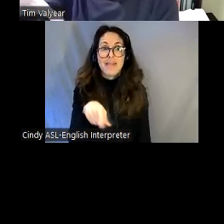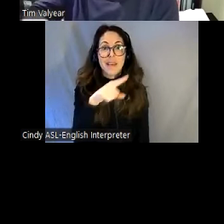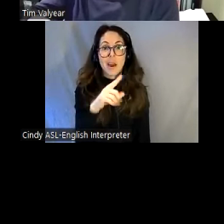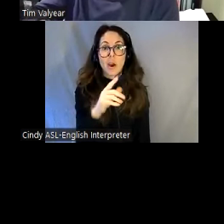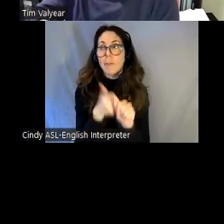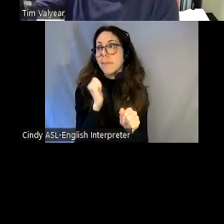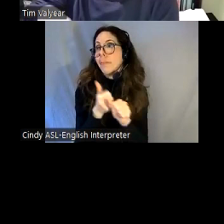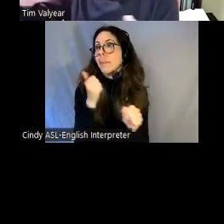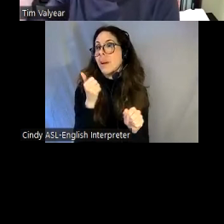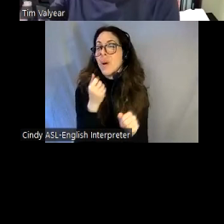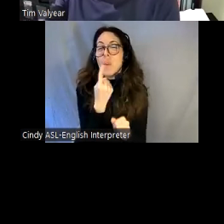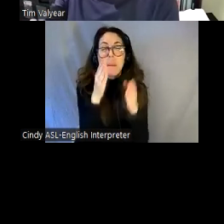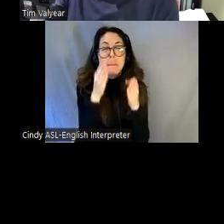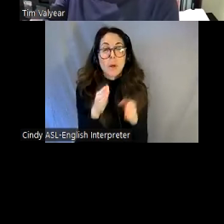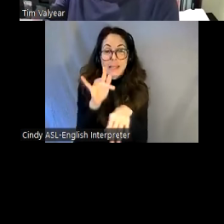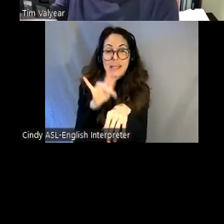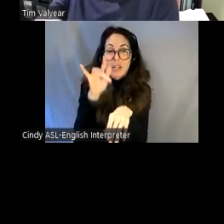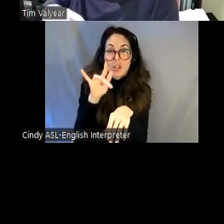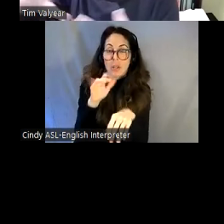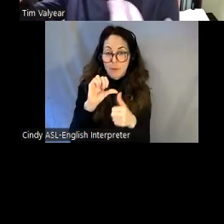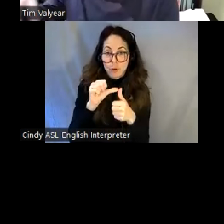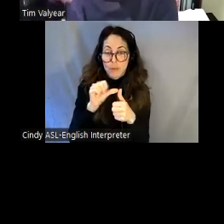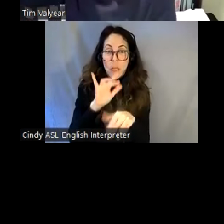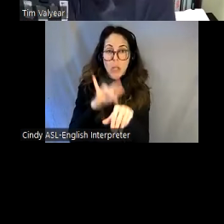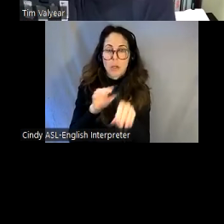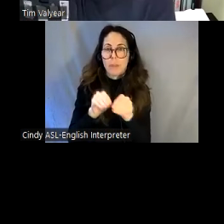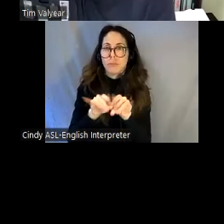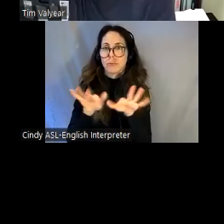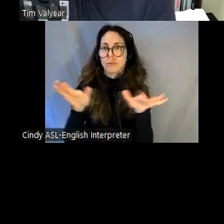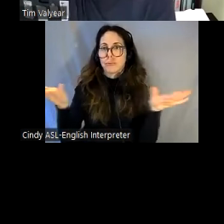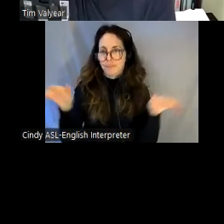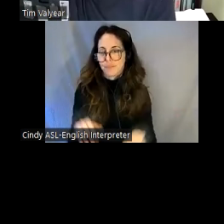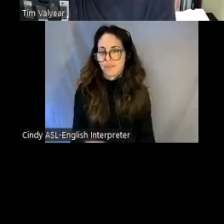you have multiple people in your home and multiple care